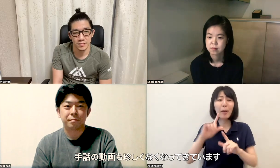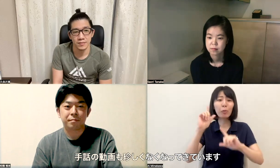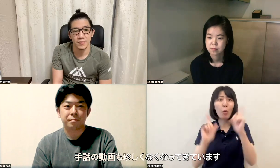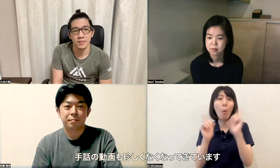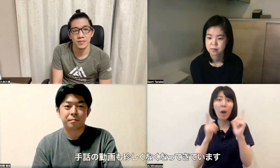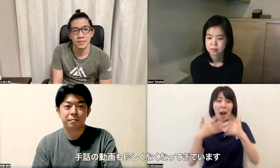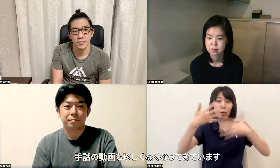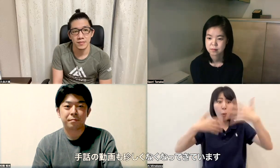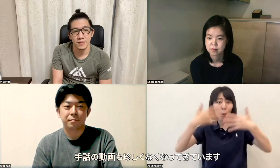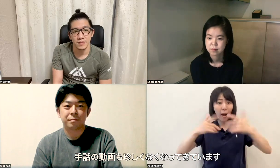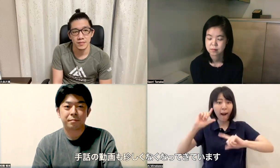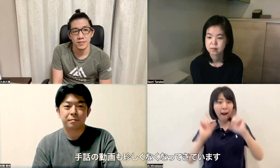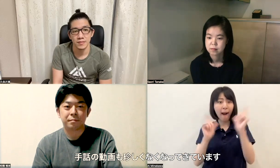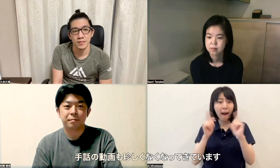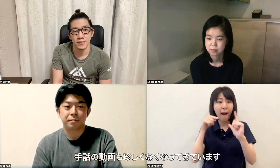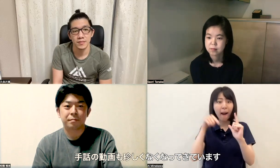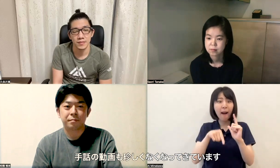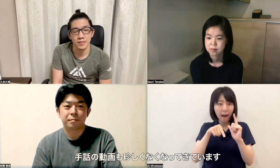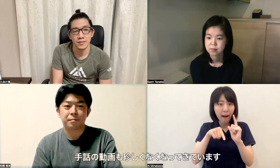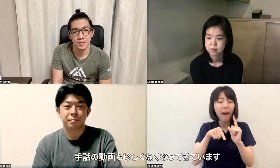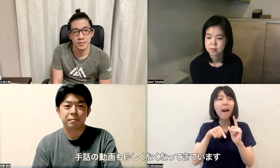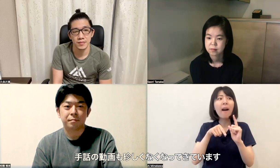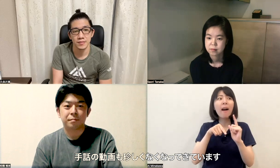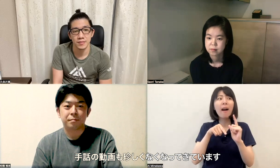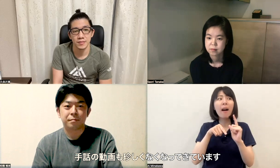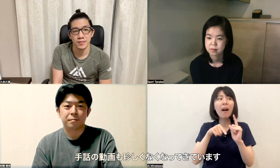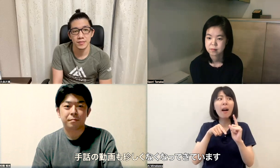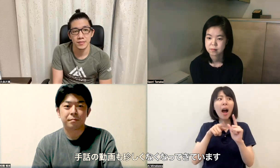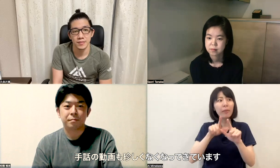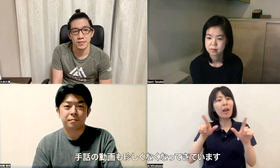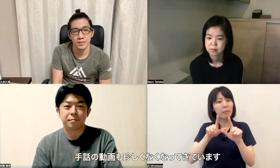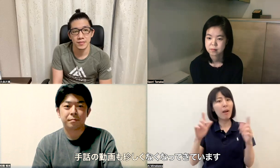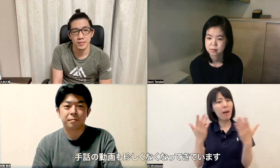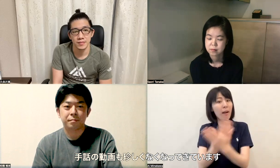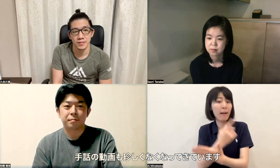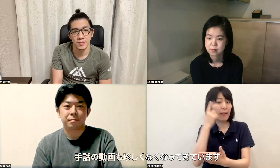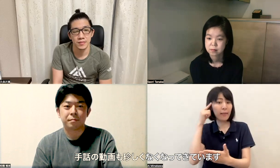We can see various videos in sign language now.